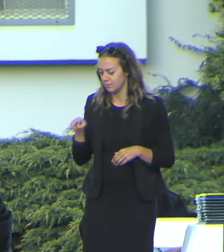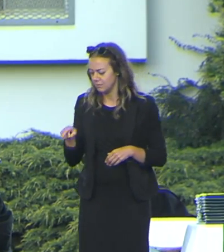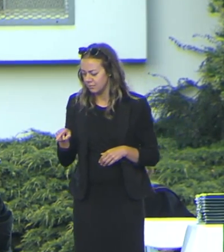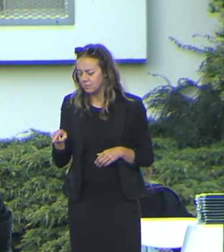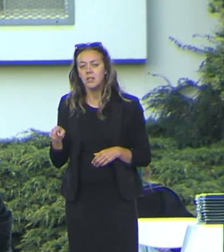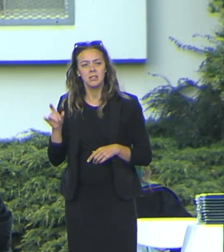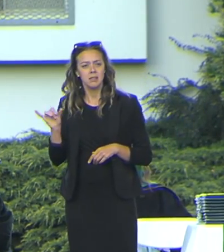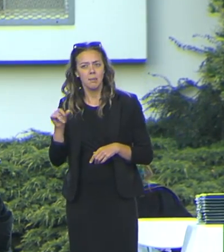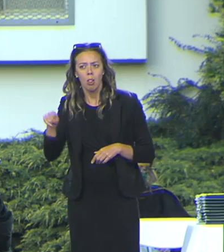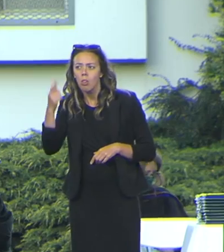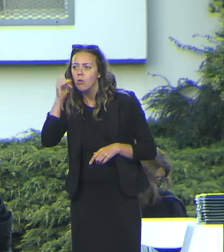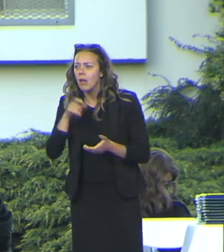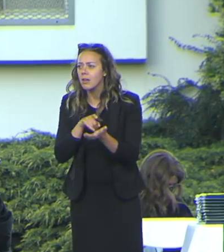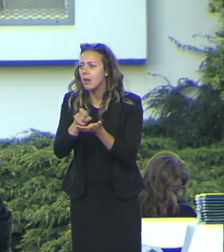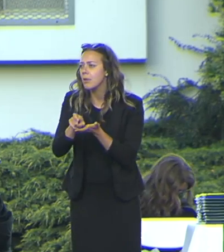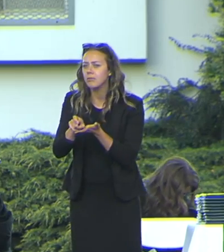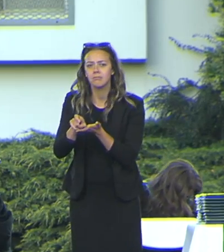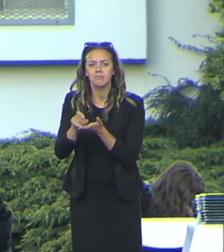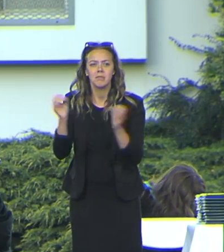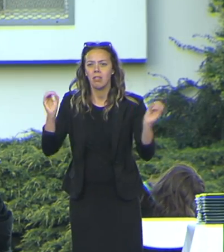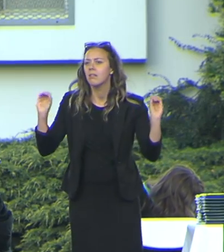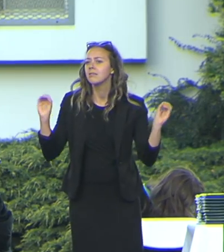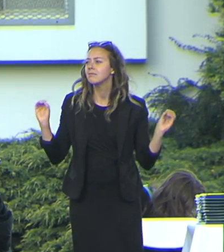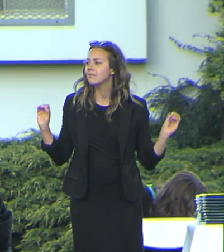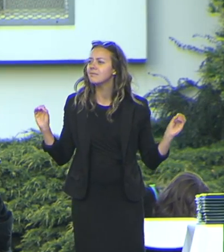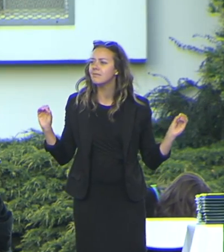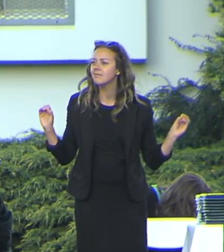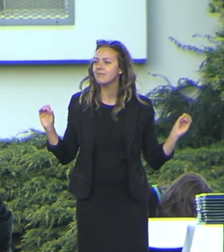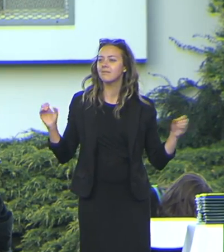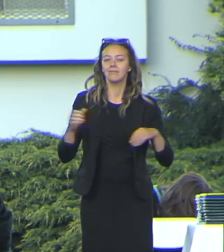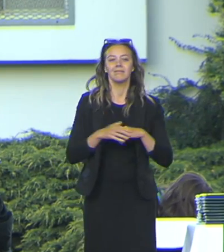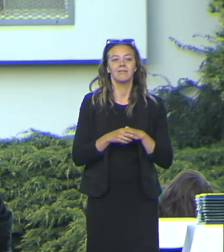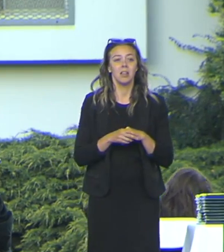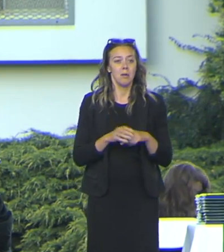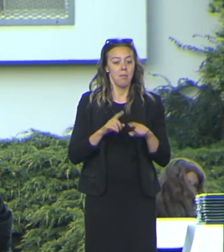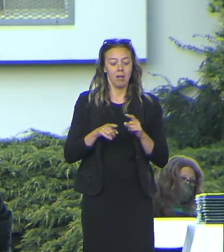tell you it was once a caterpillar and it was always beautiful.